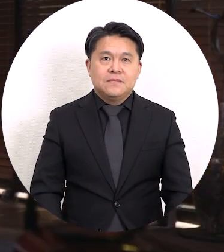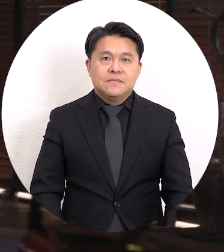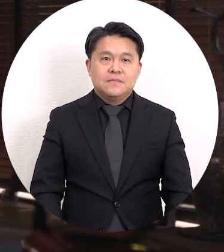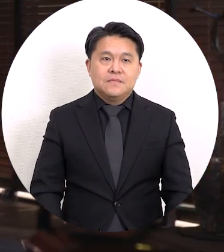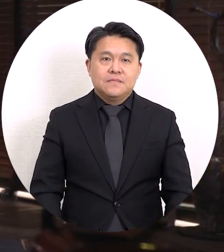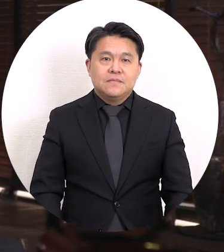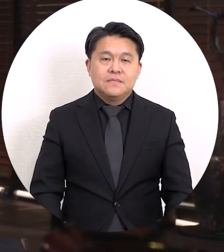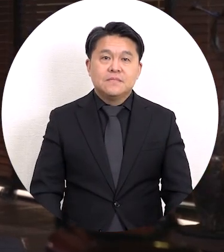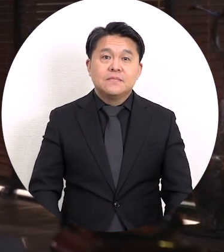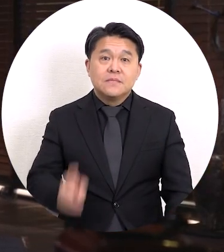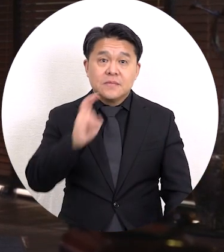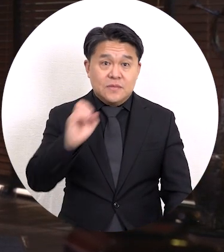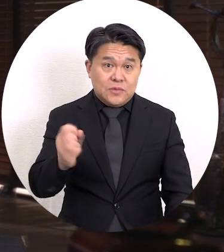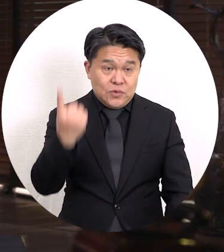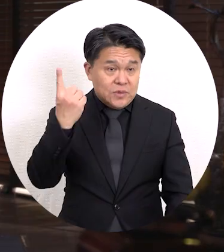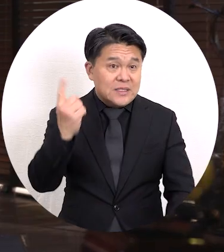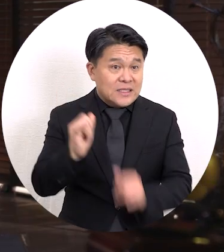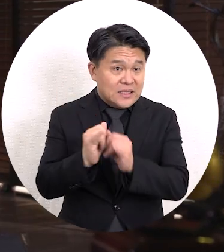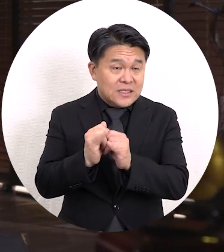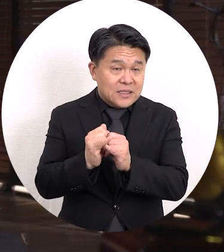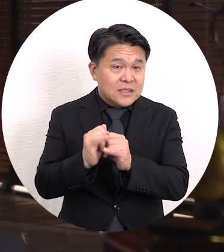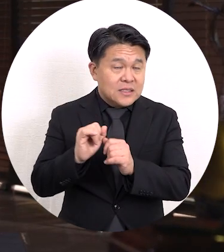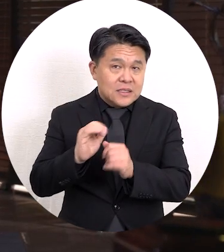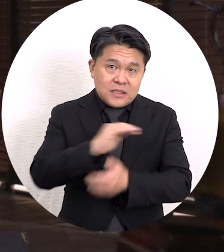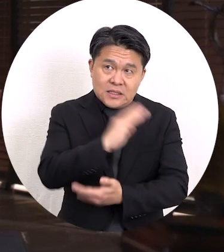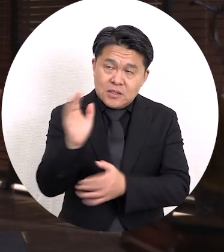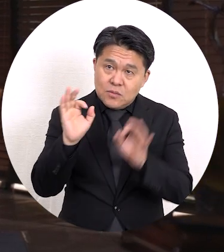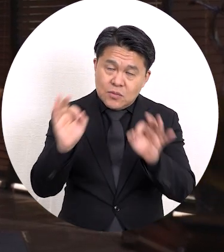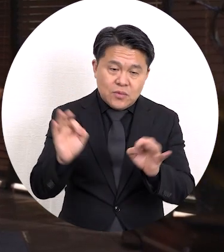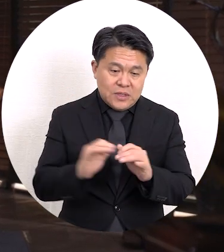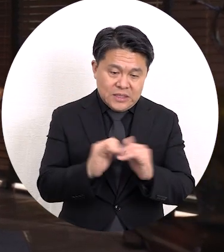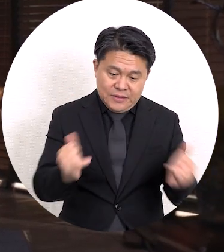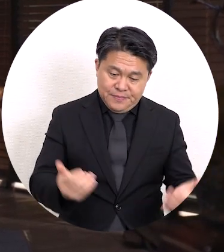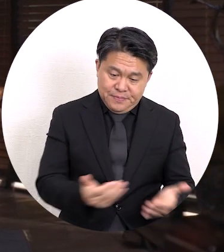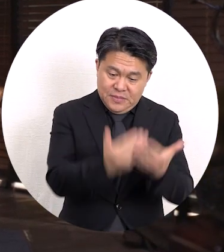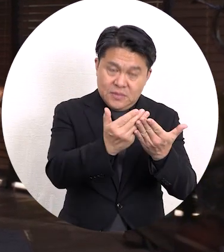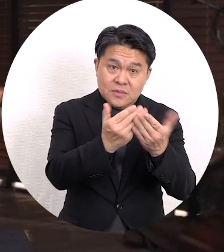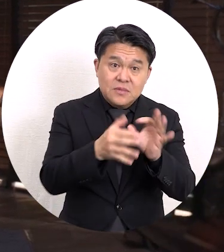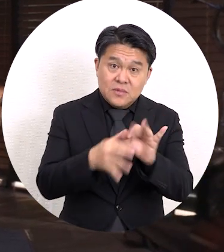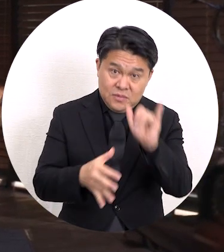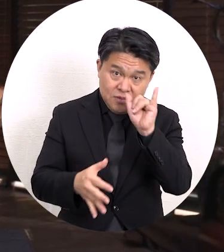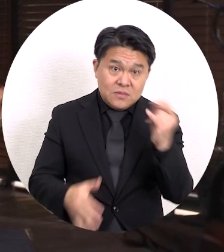Theories about the origin of music are largely tied to human evolution.